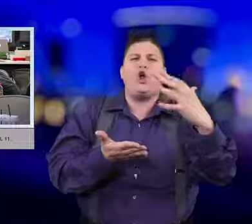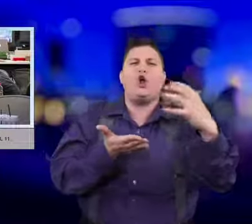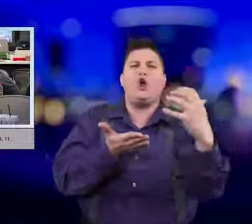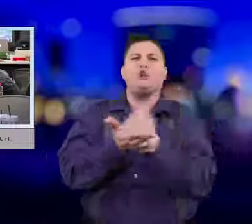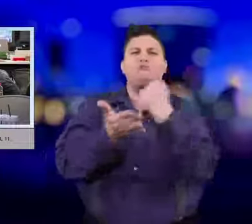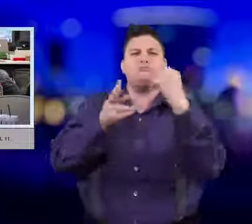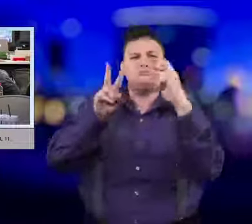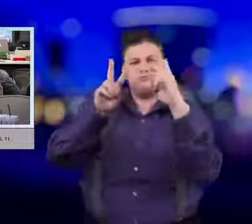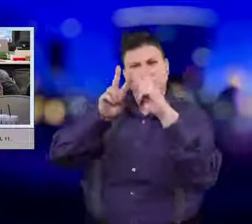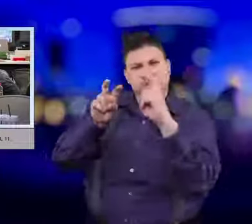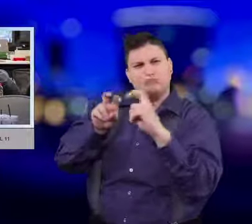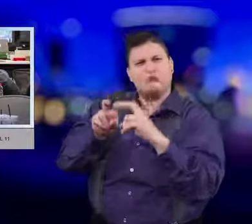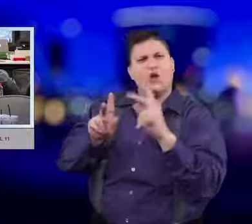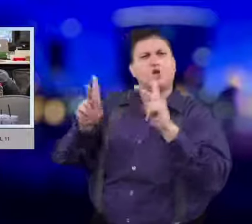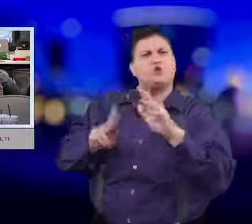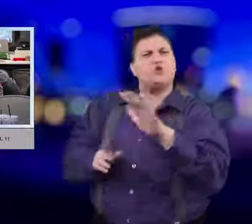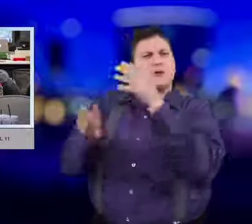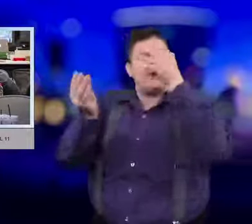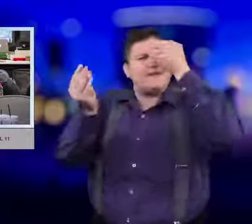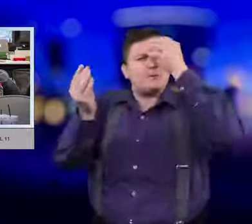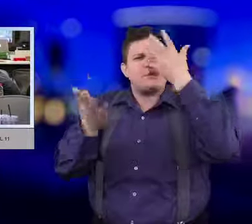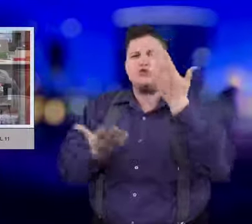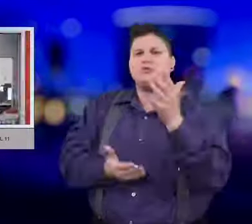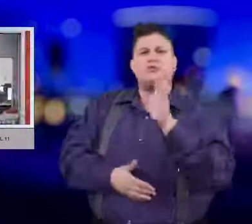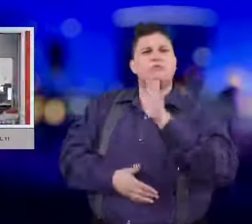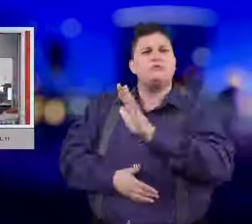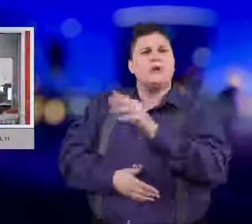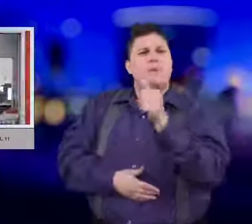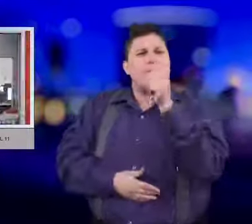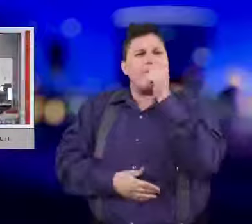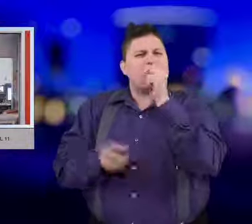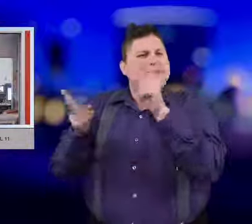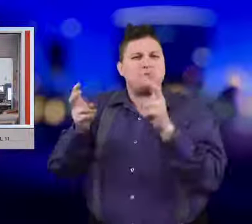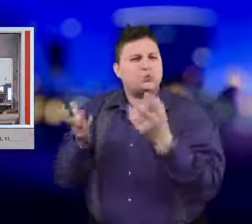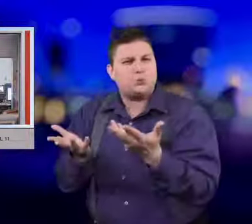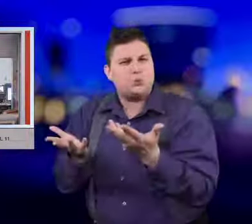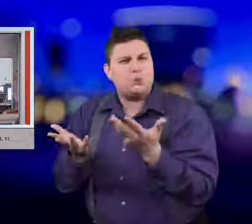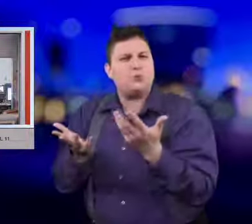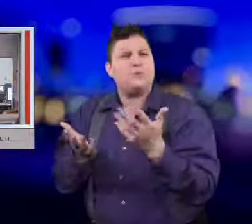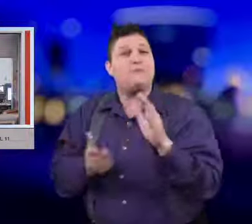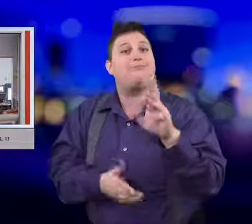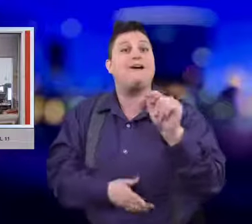a good chance to explore consumer data privacy issues.